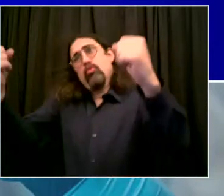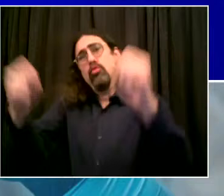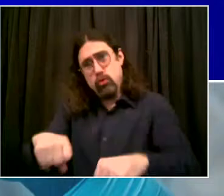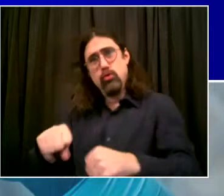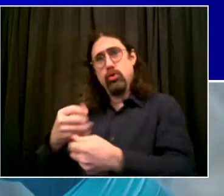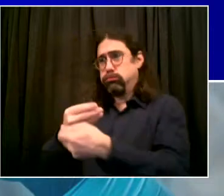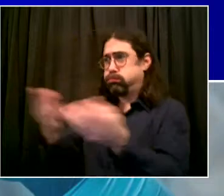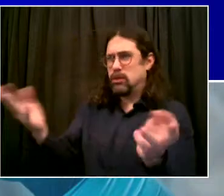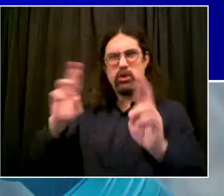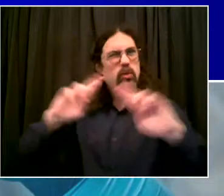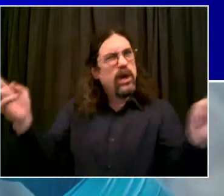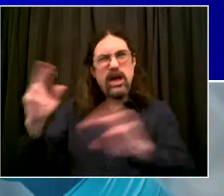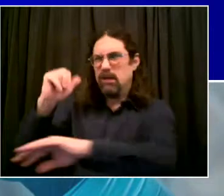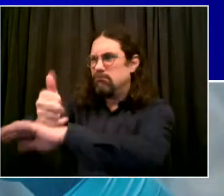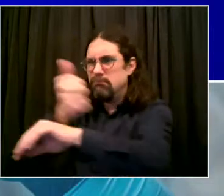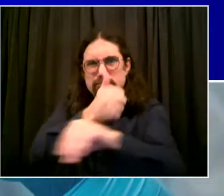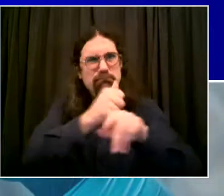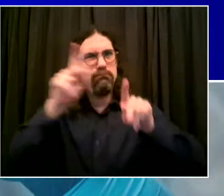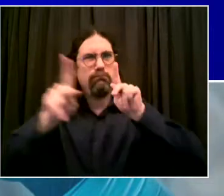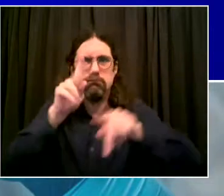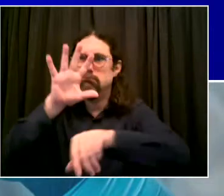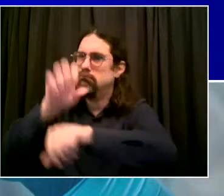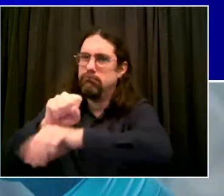VACCINATIONS PER WEEK, PER WEEK